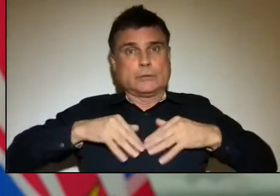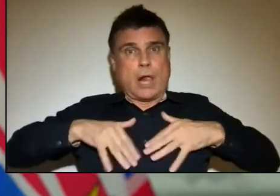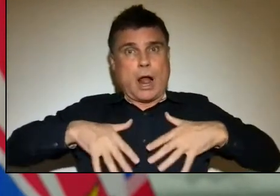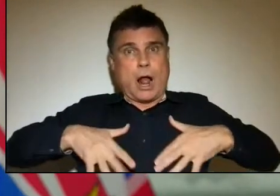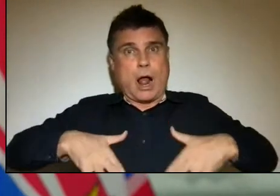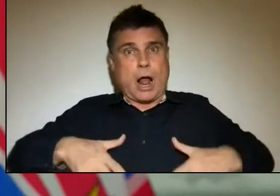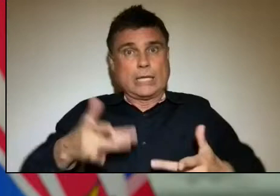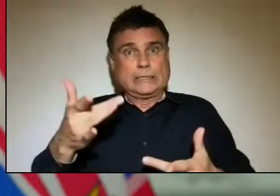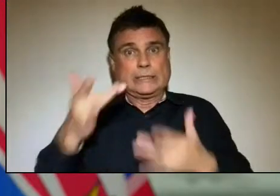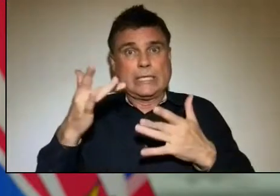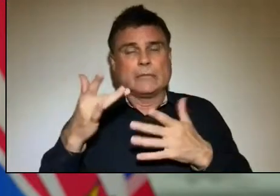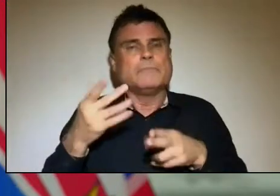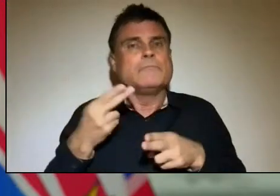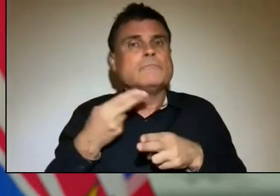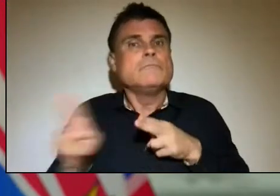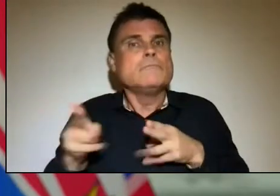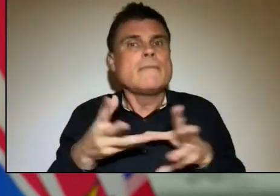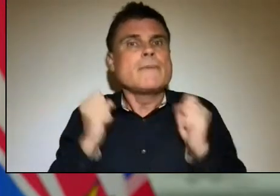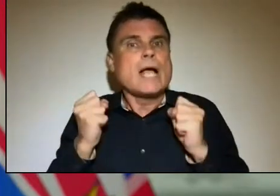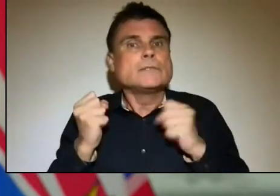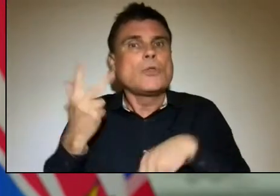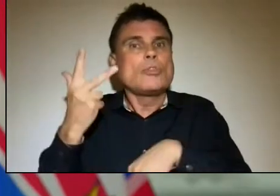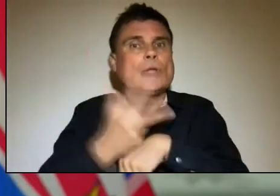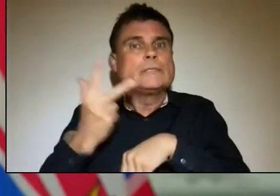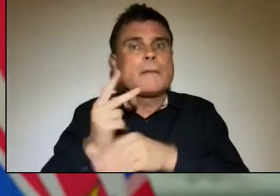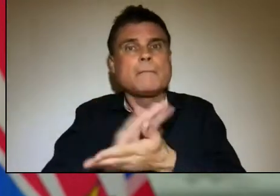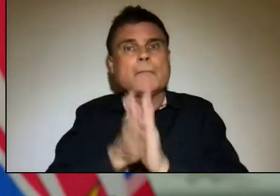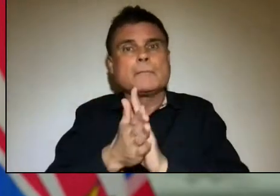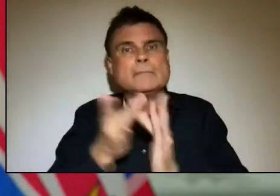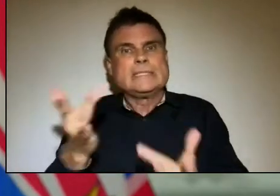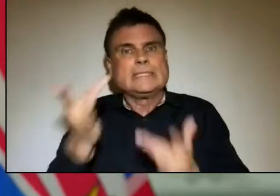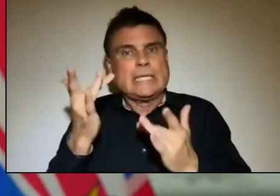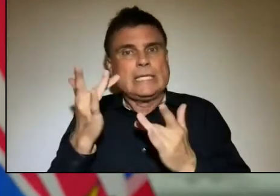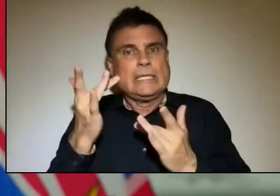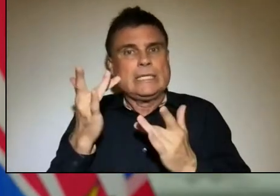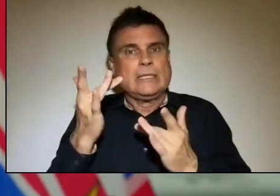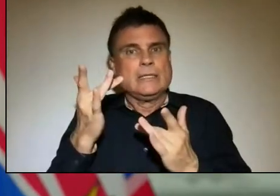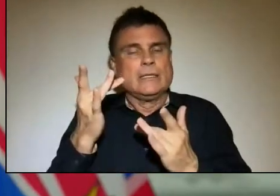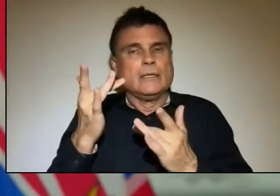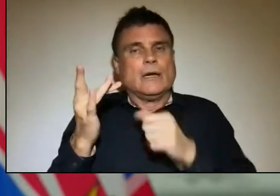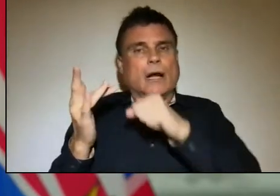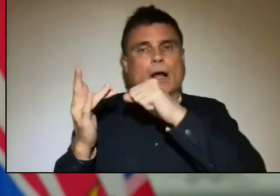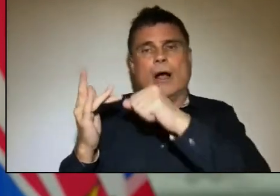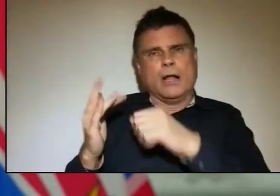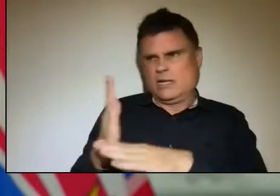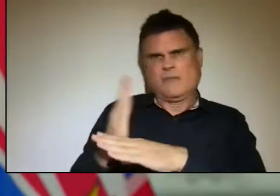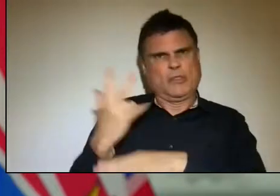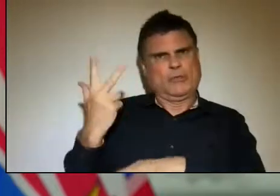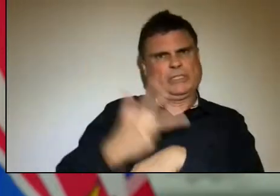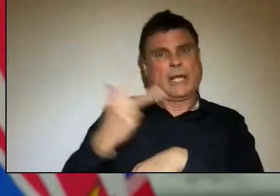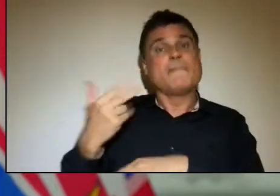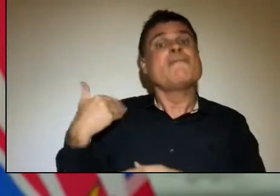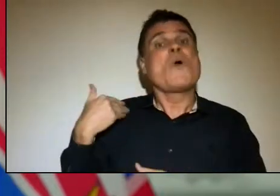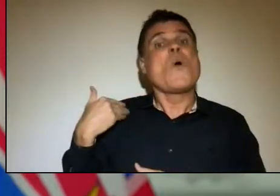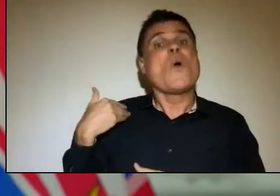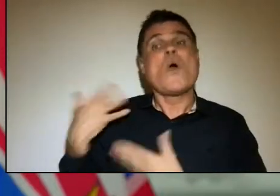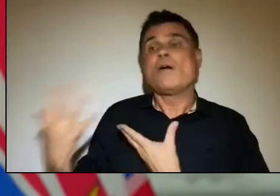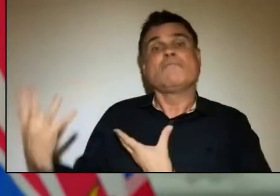seeing across the country and other countries globally. The incubation merd is down to a